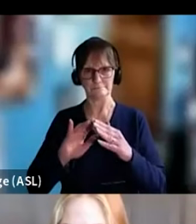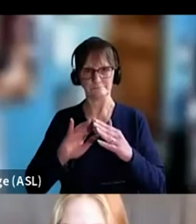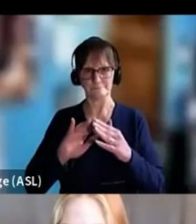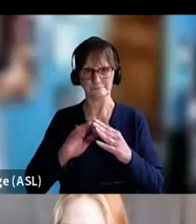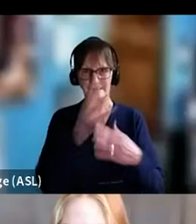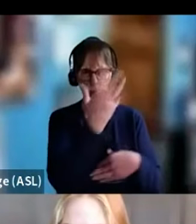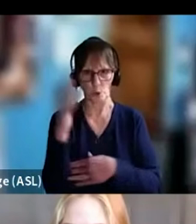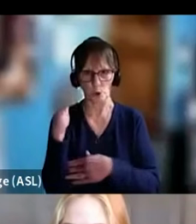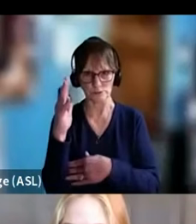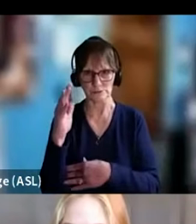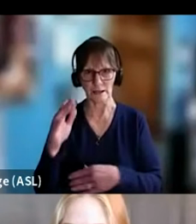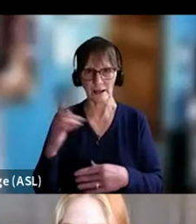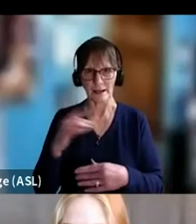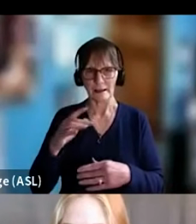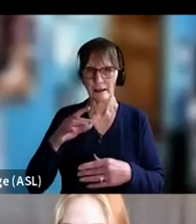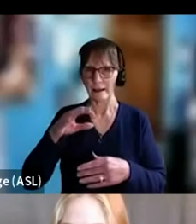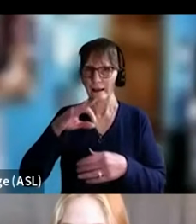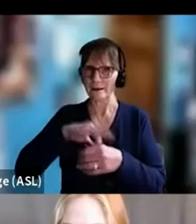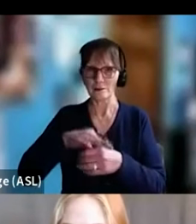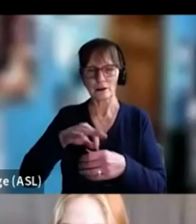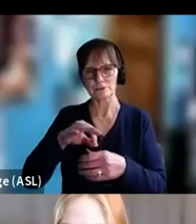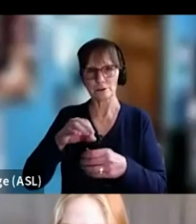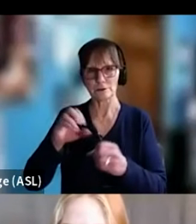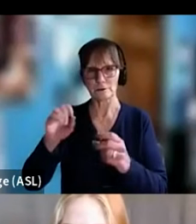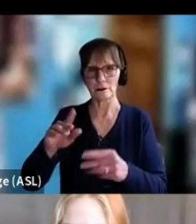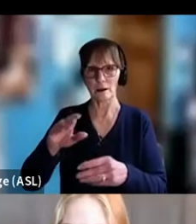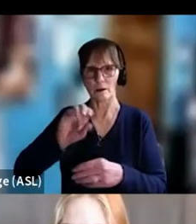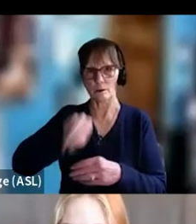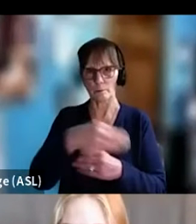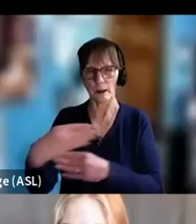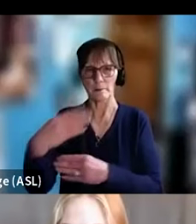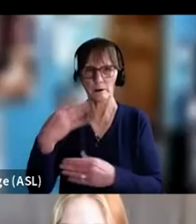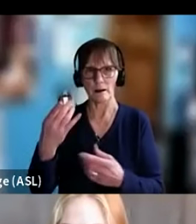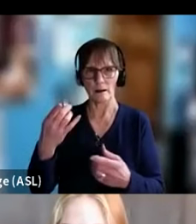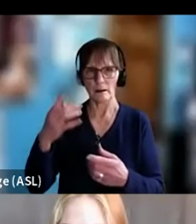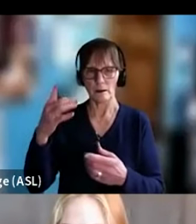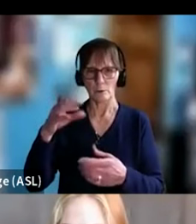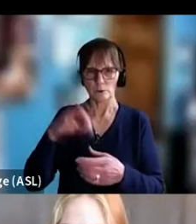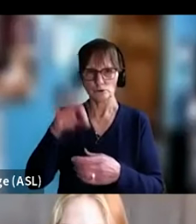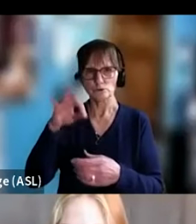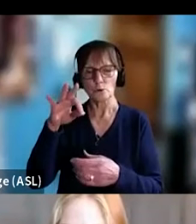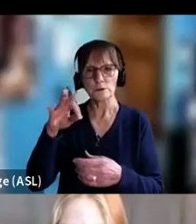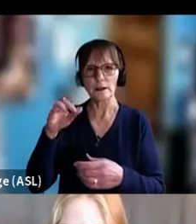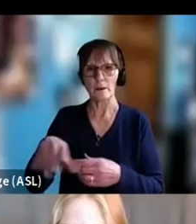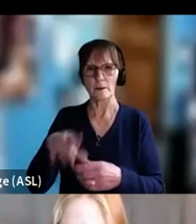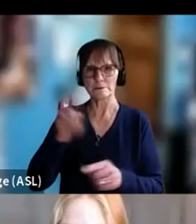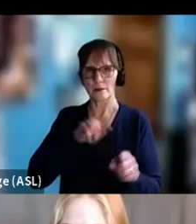And an election just happened. Obama was our president and then Trump was being inaugurated and I was in DC at the time,